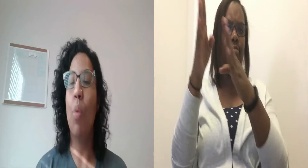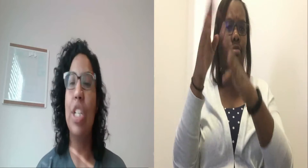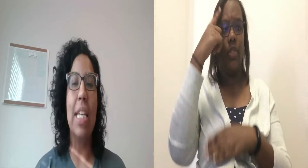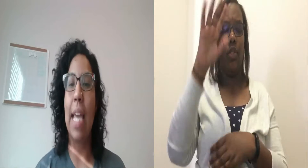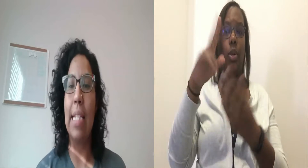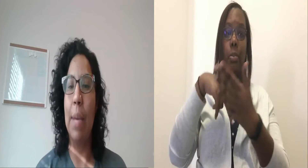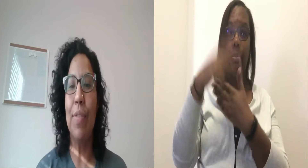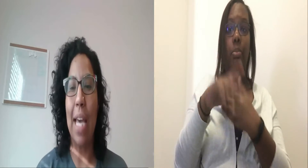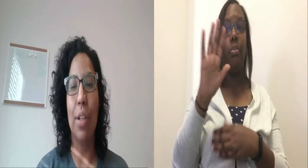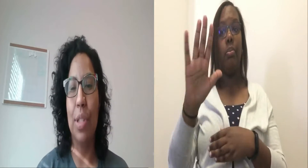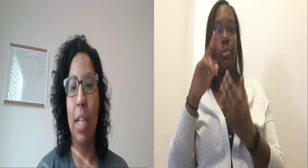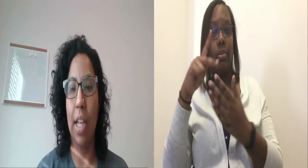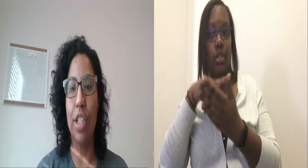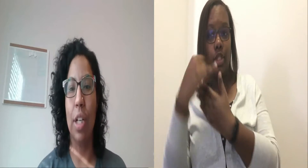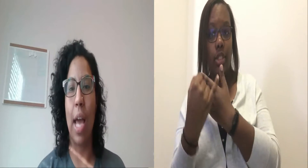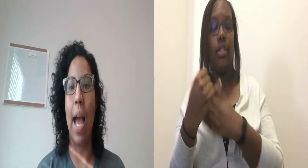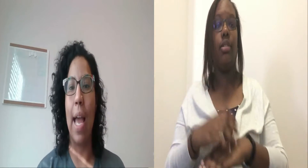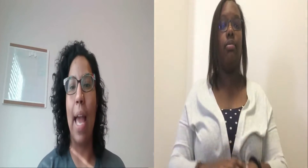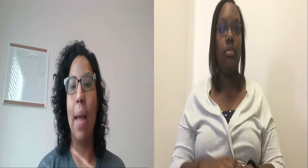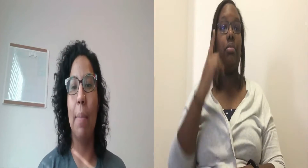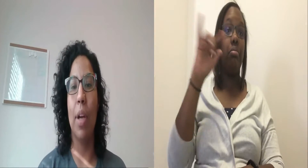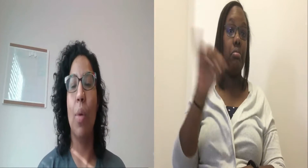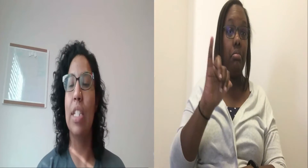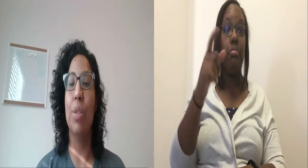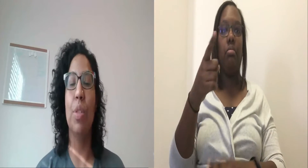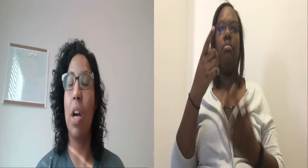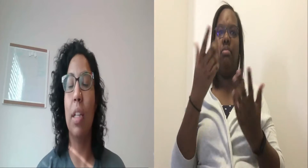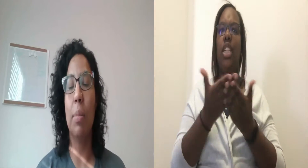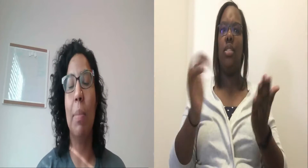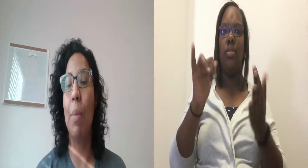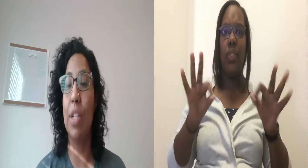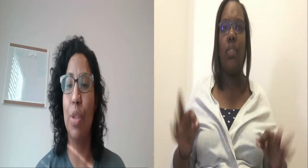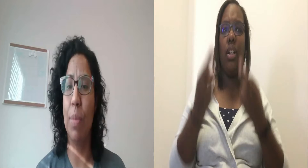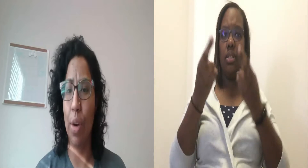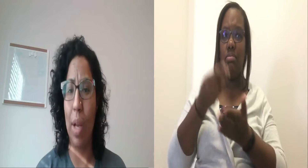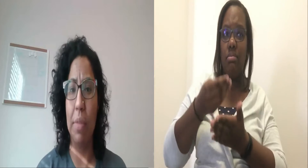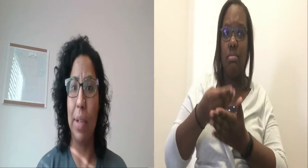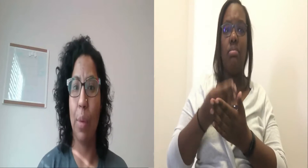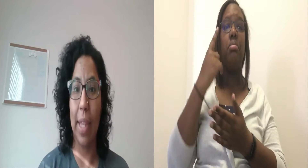which is a type of data using collection I am going to talk a little bit about but assume that you're quite familiar with